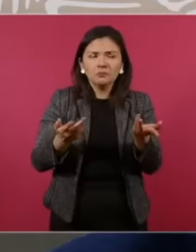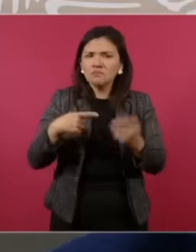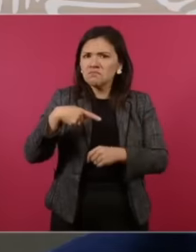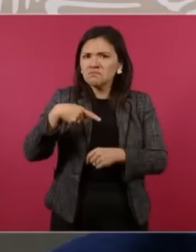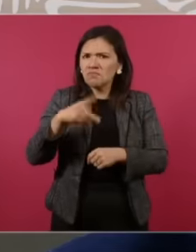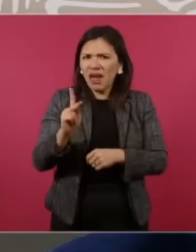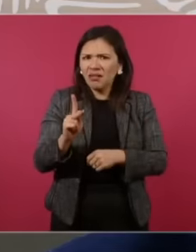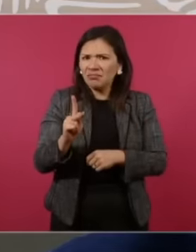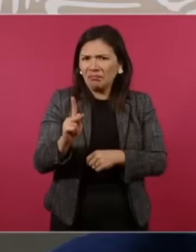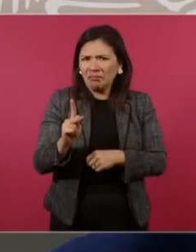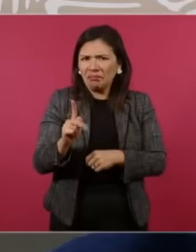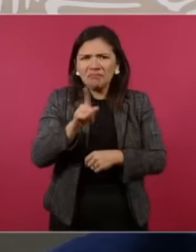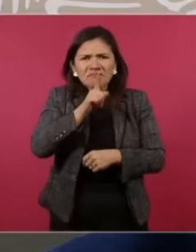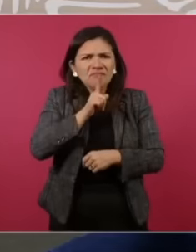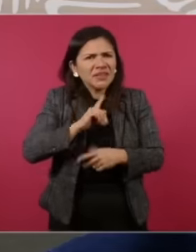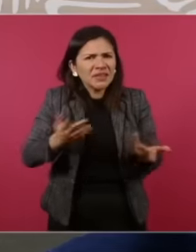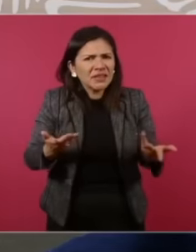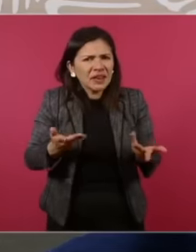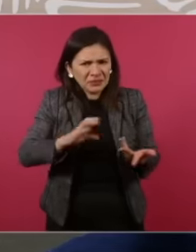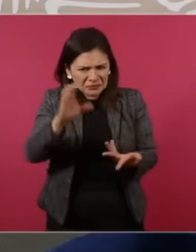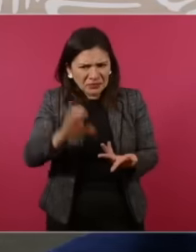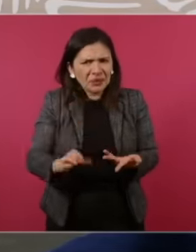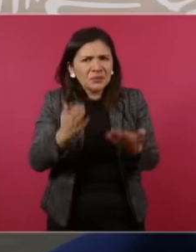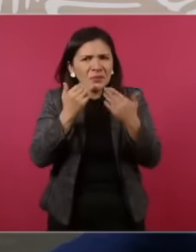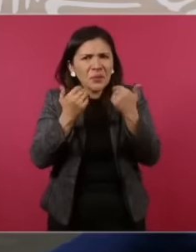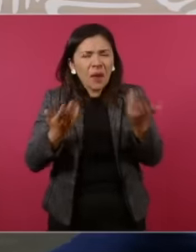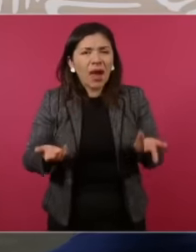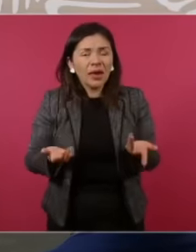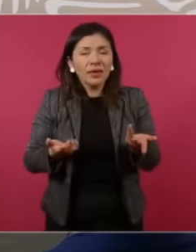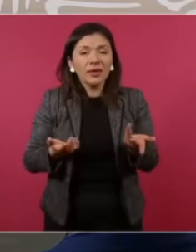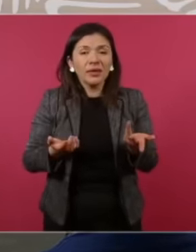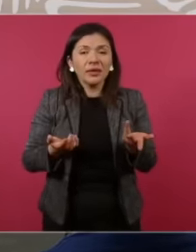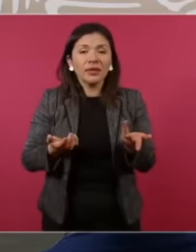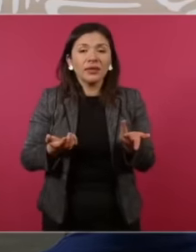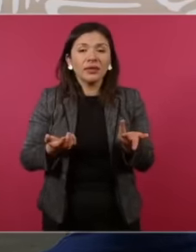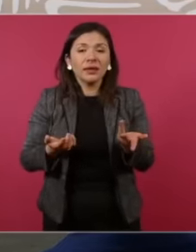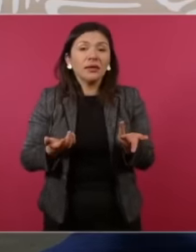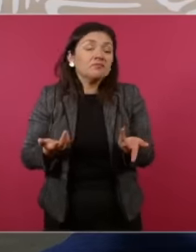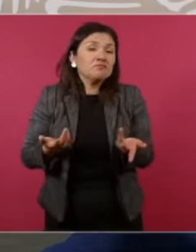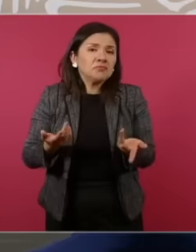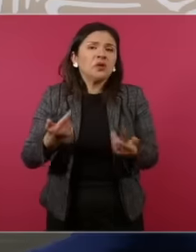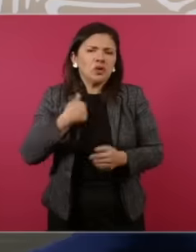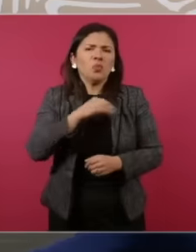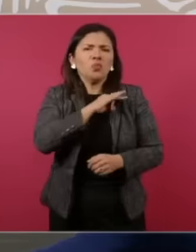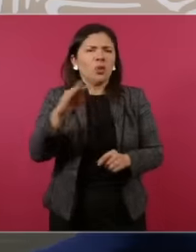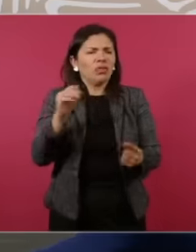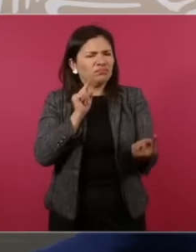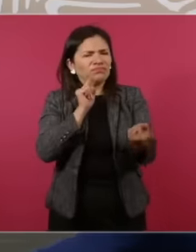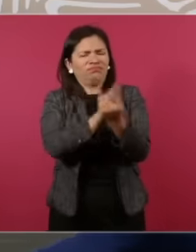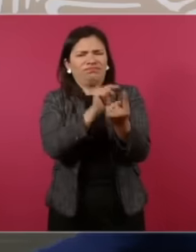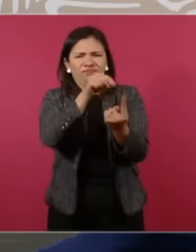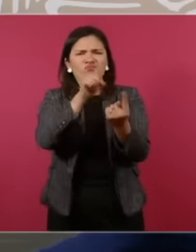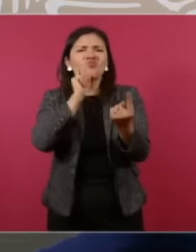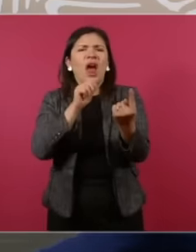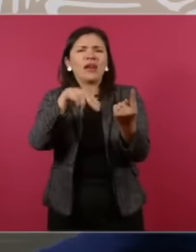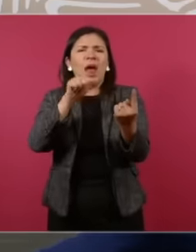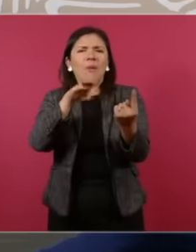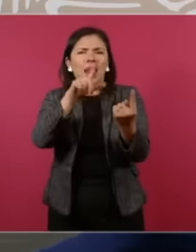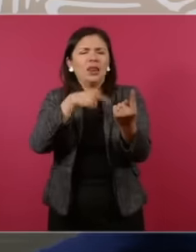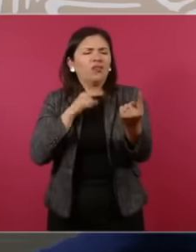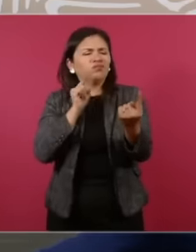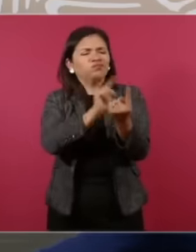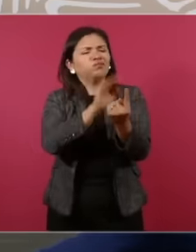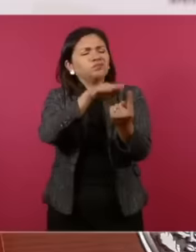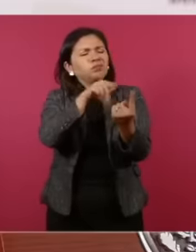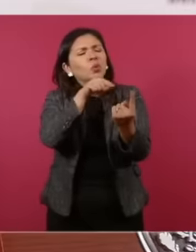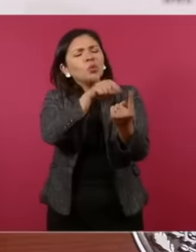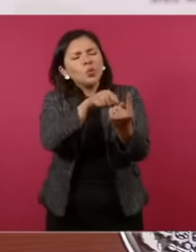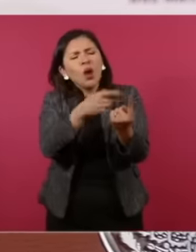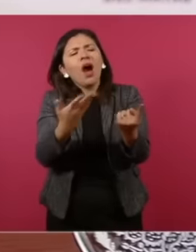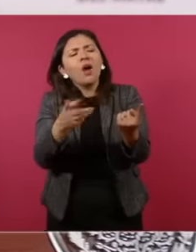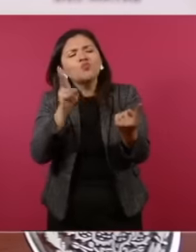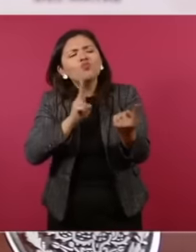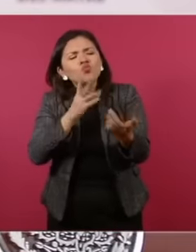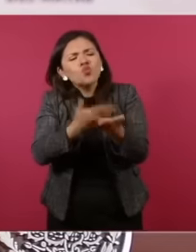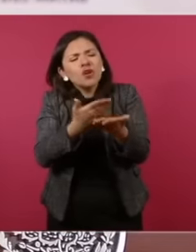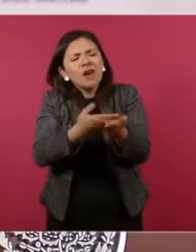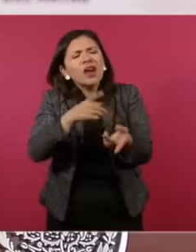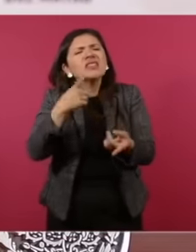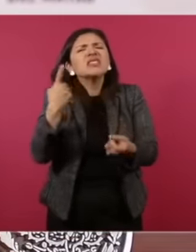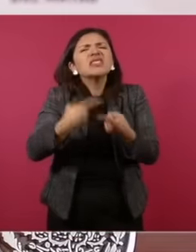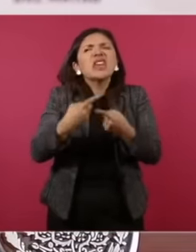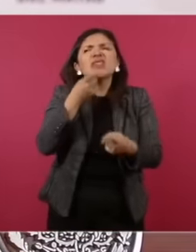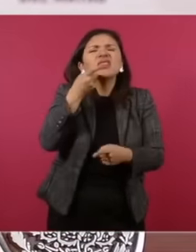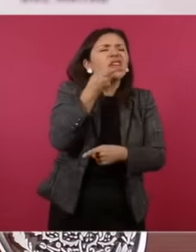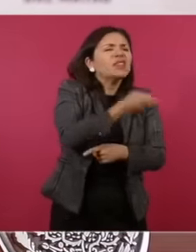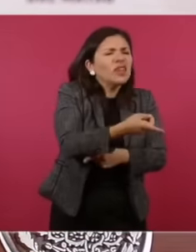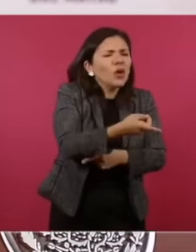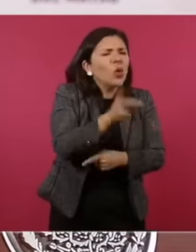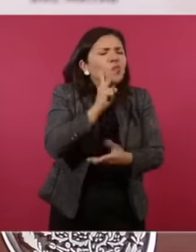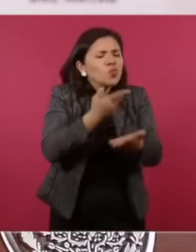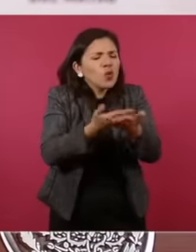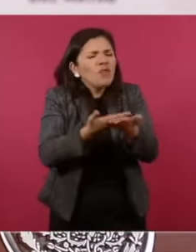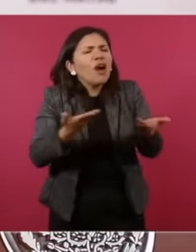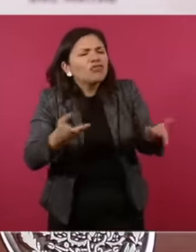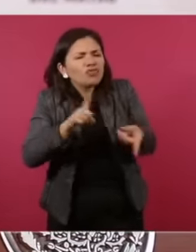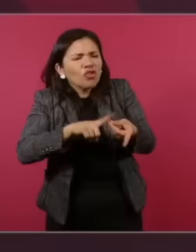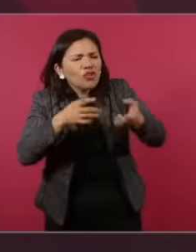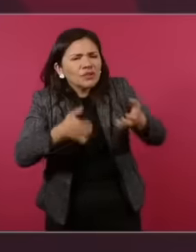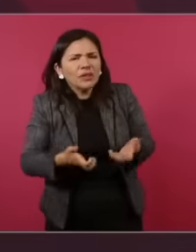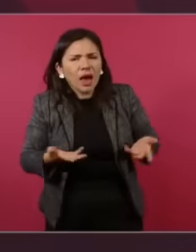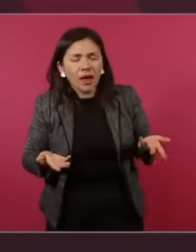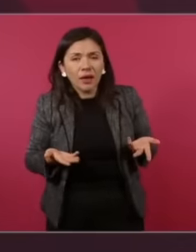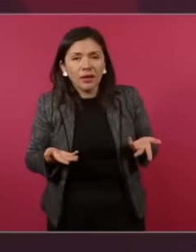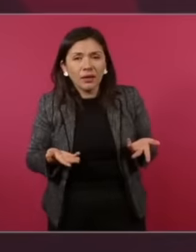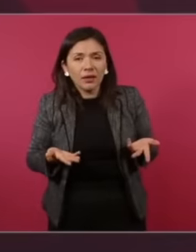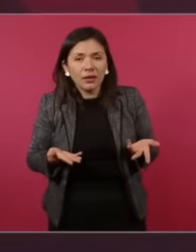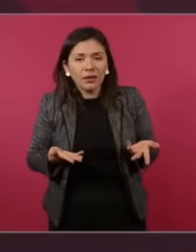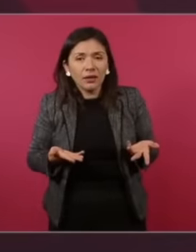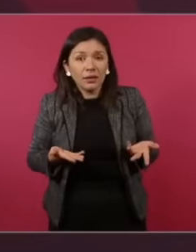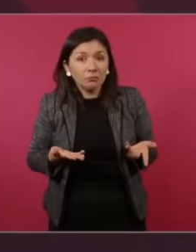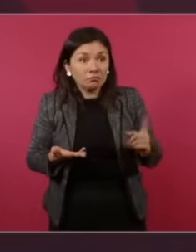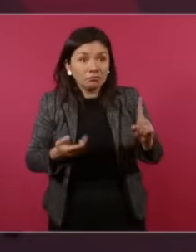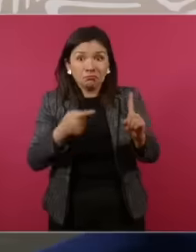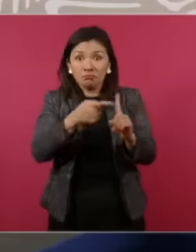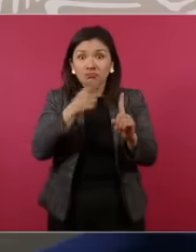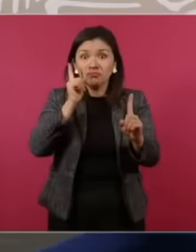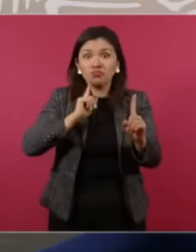true, I can tell Mrs. Anel what is your Source What are your proofs and the lady does not